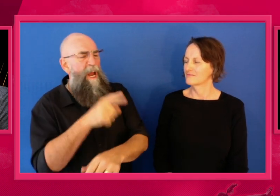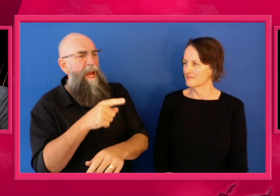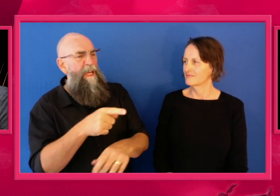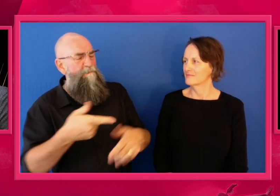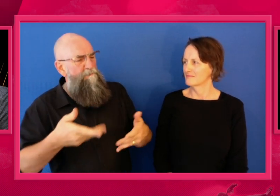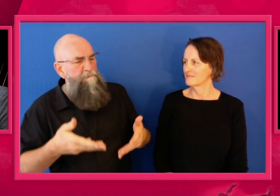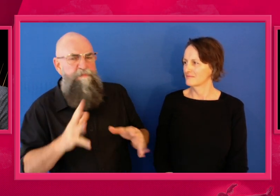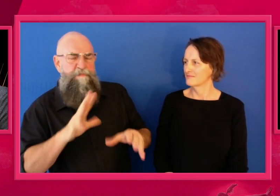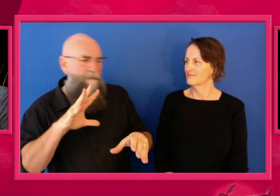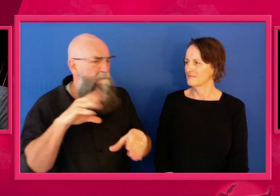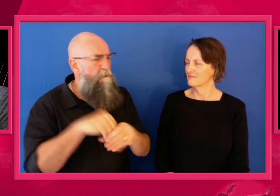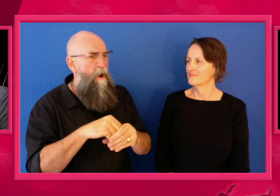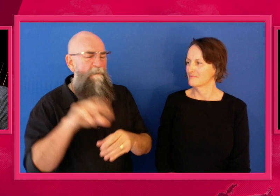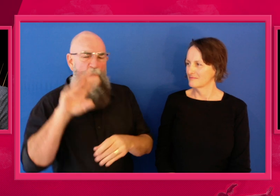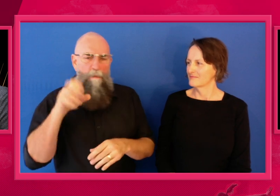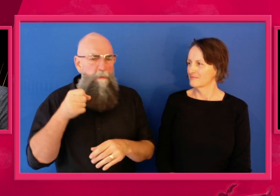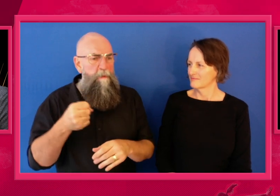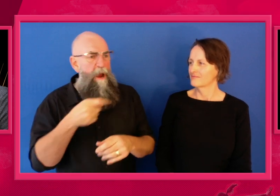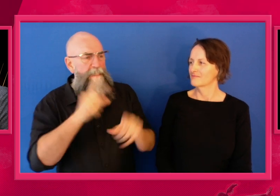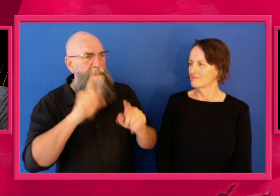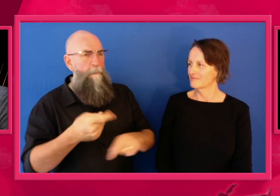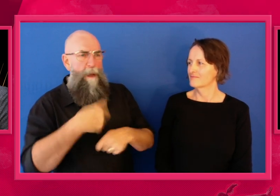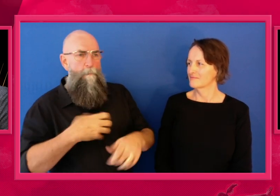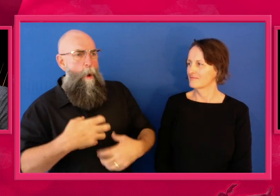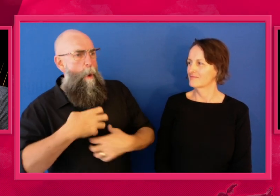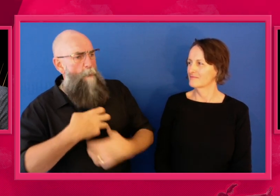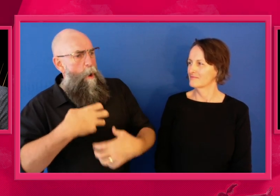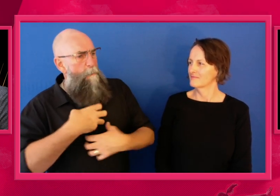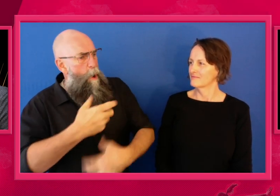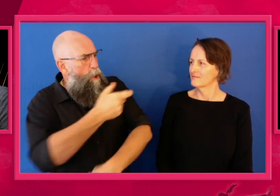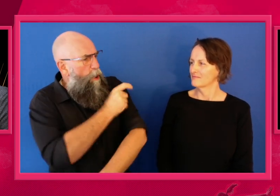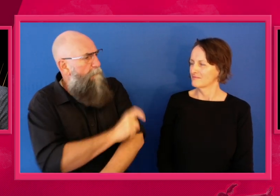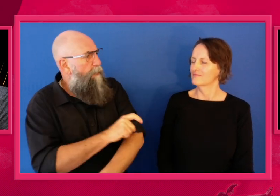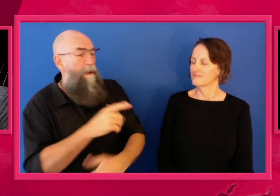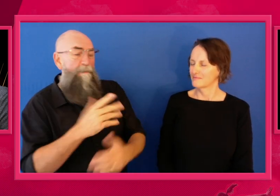and see Rheed, find his voice even more., that's, that's been amazing stuff. But we